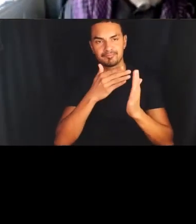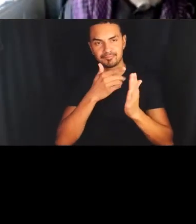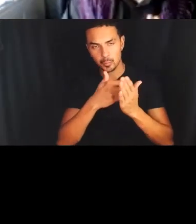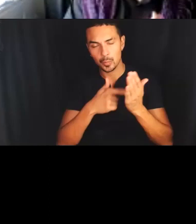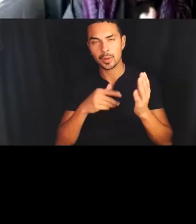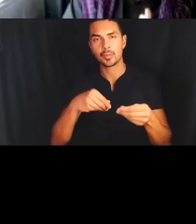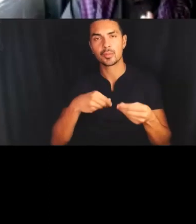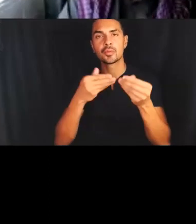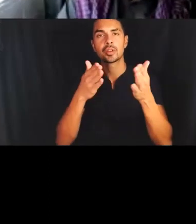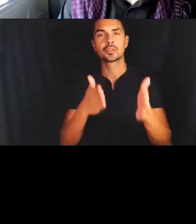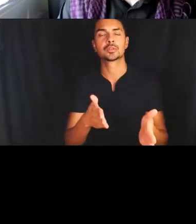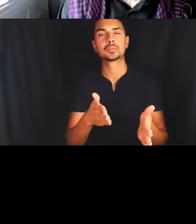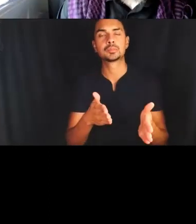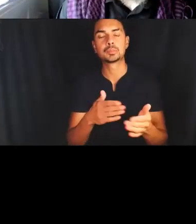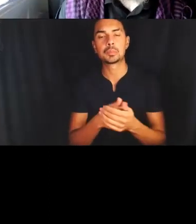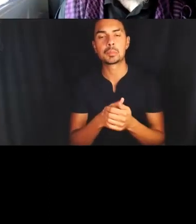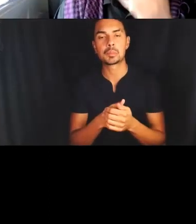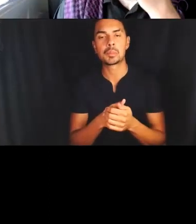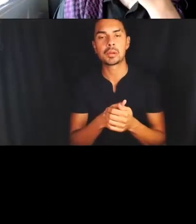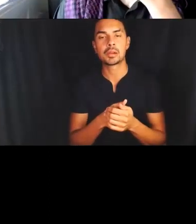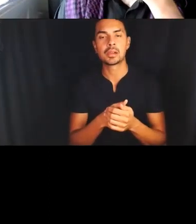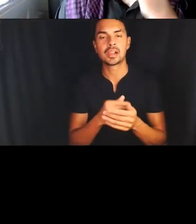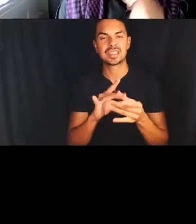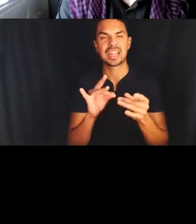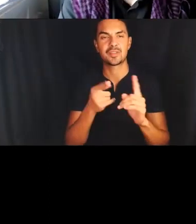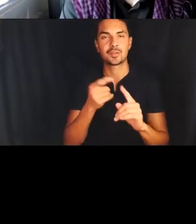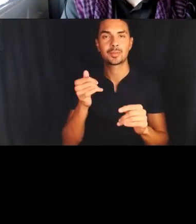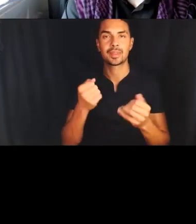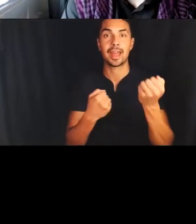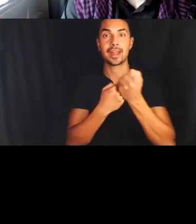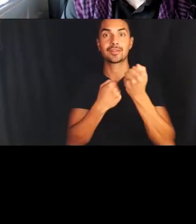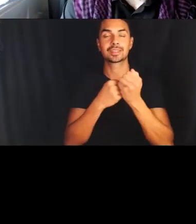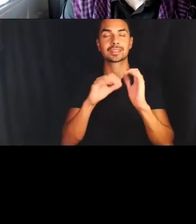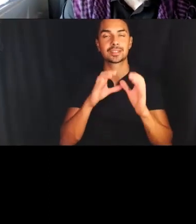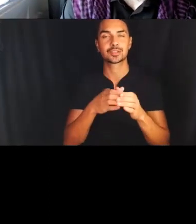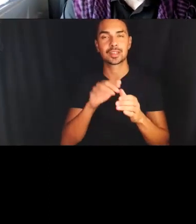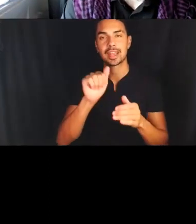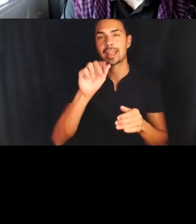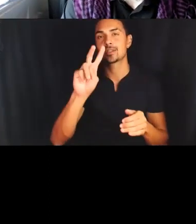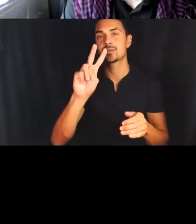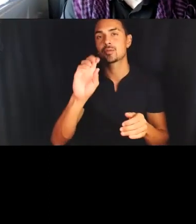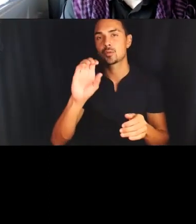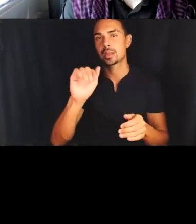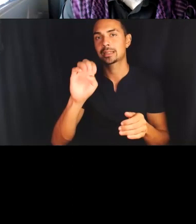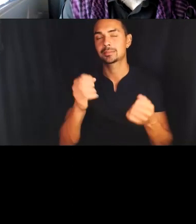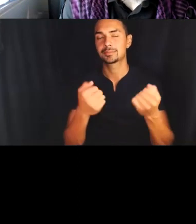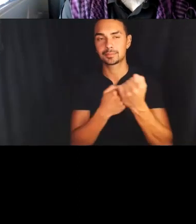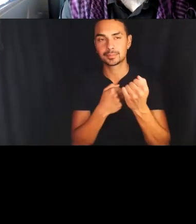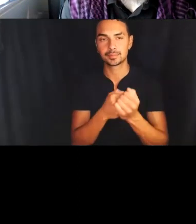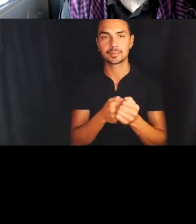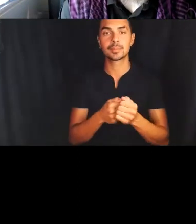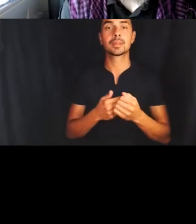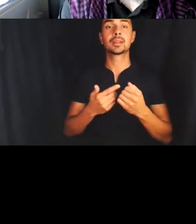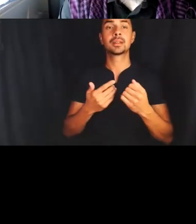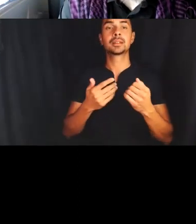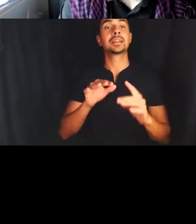This is from one of the advocate sessions. And the quote says, "Something I've seen, particularly at mainstream organizations, is